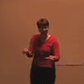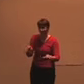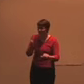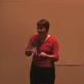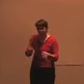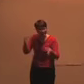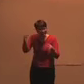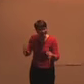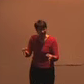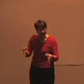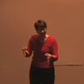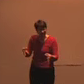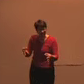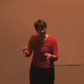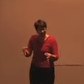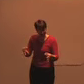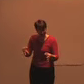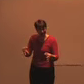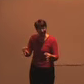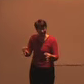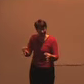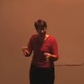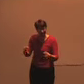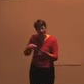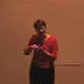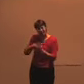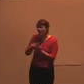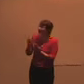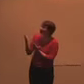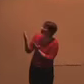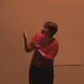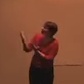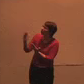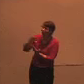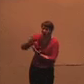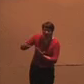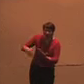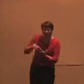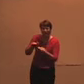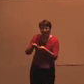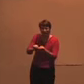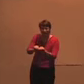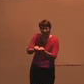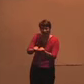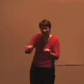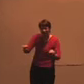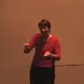I mean, all the slabs, the meanings of all the slabs,